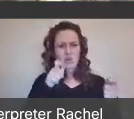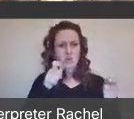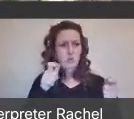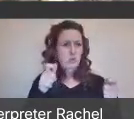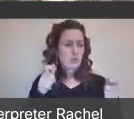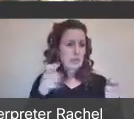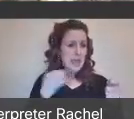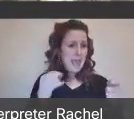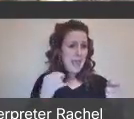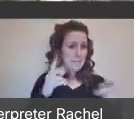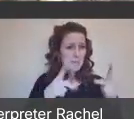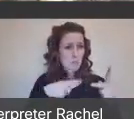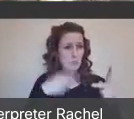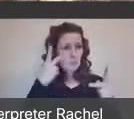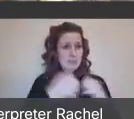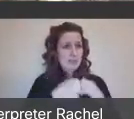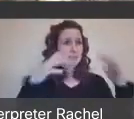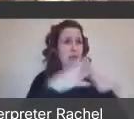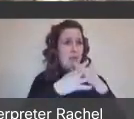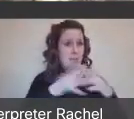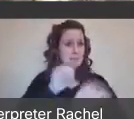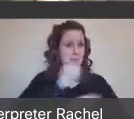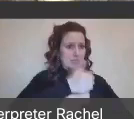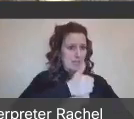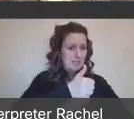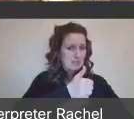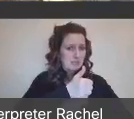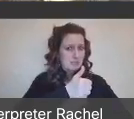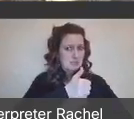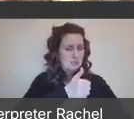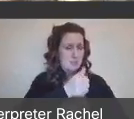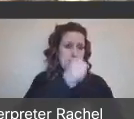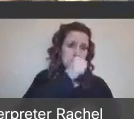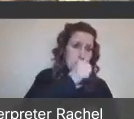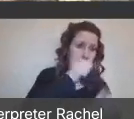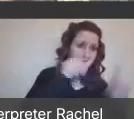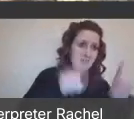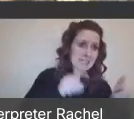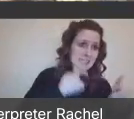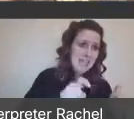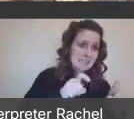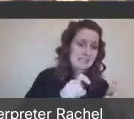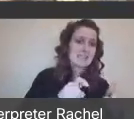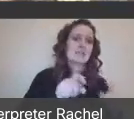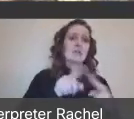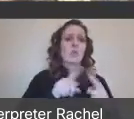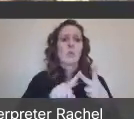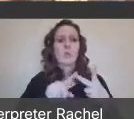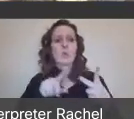who see these pop-up sites, whether they're private testing sites in parking lots or a site promising